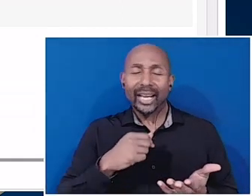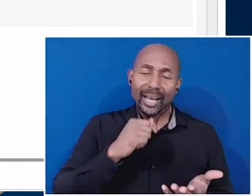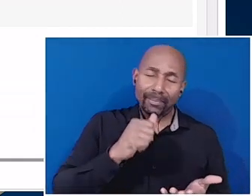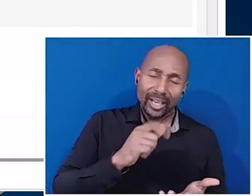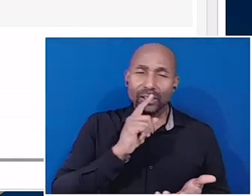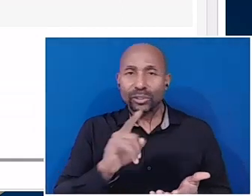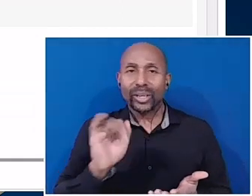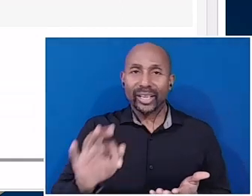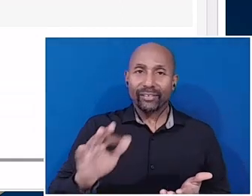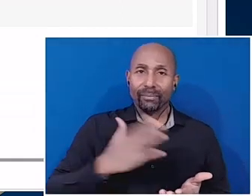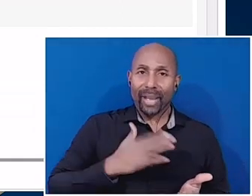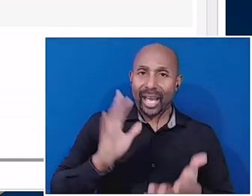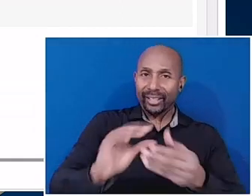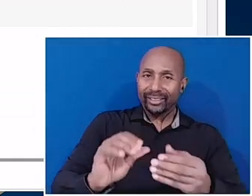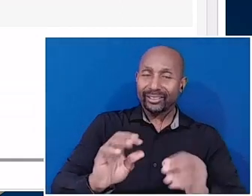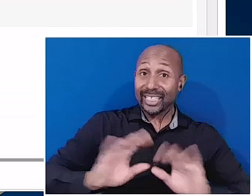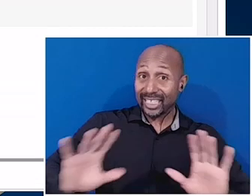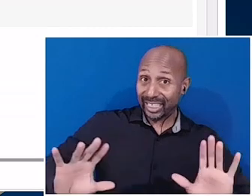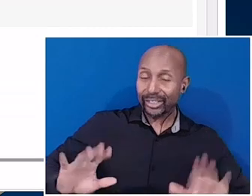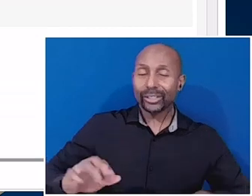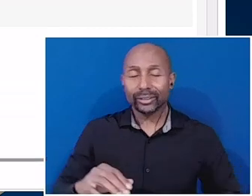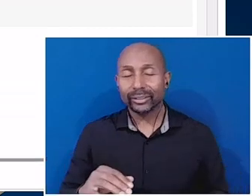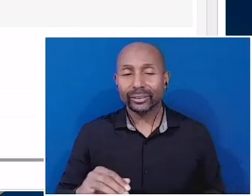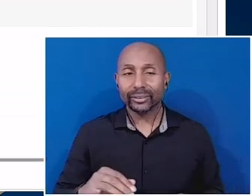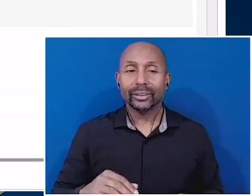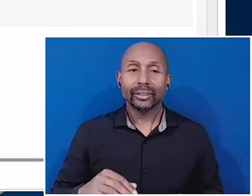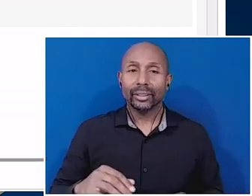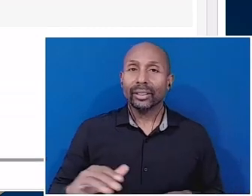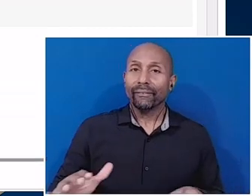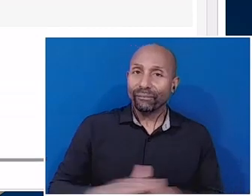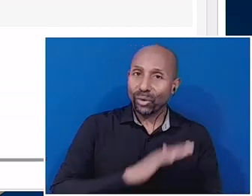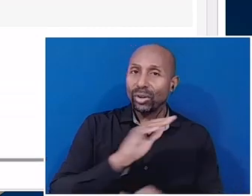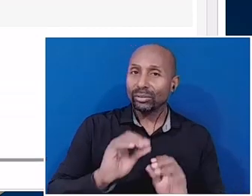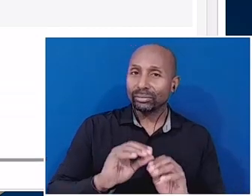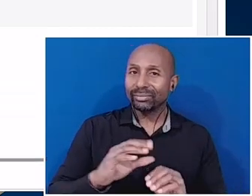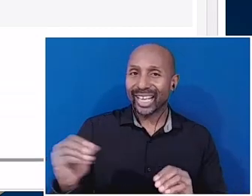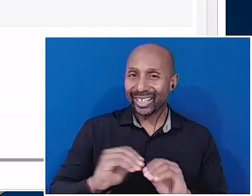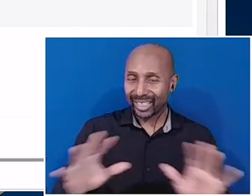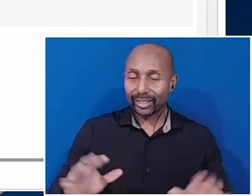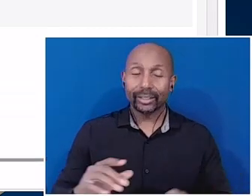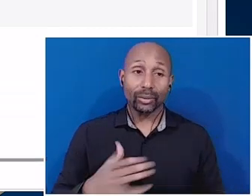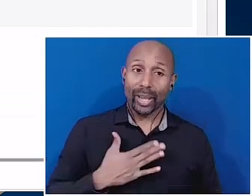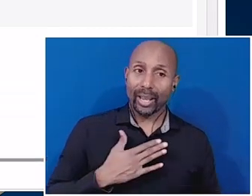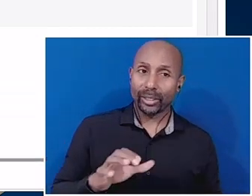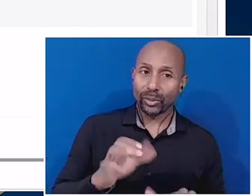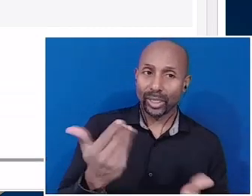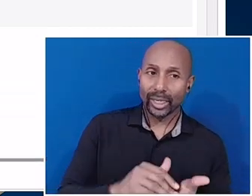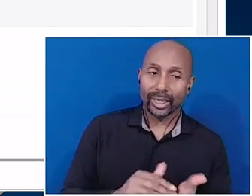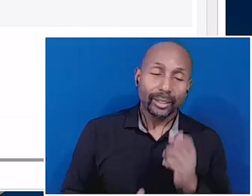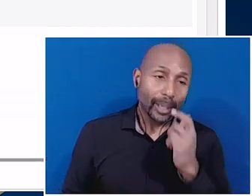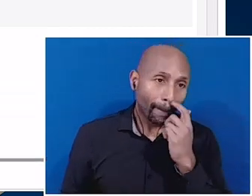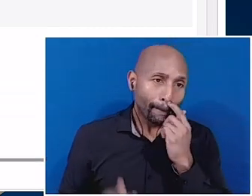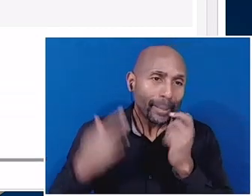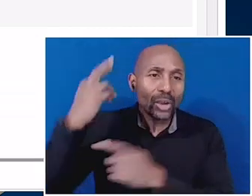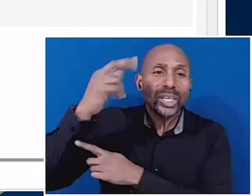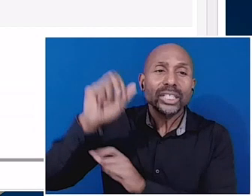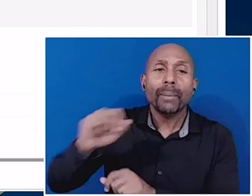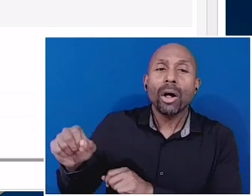You know, if you look at this, what we're saying is, you know, if you- and it says at reasonable intervals, but what we're kind of looking at here, if you give a